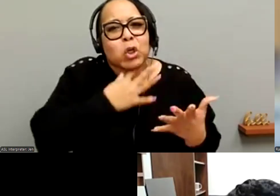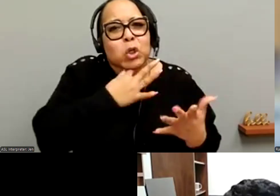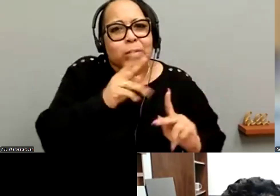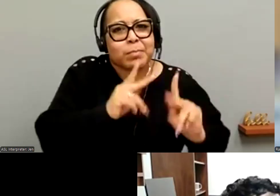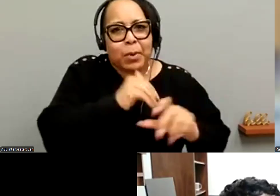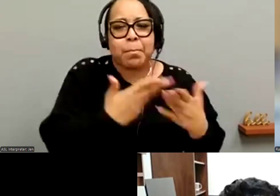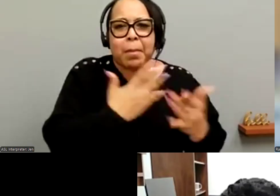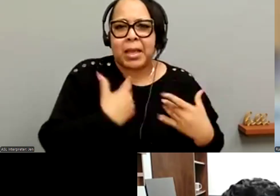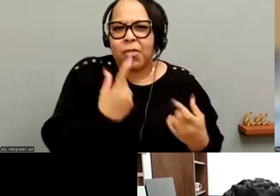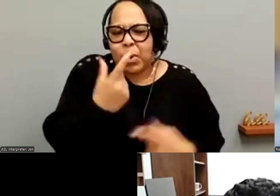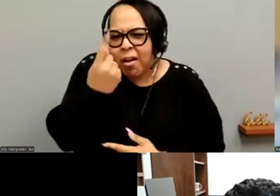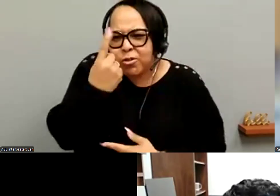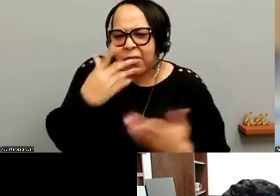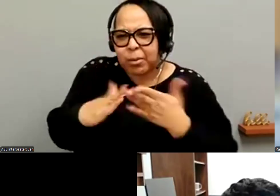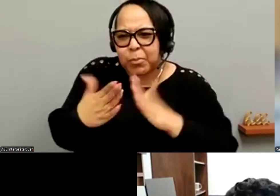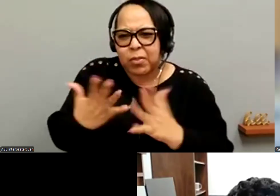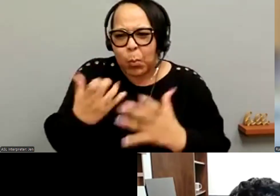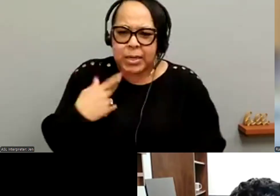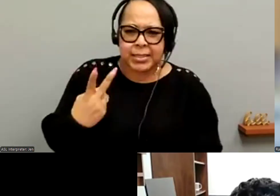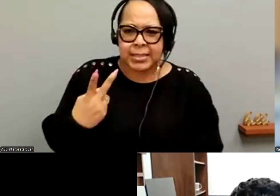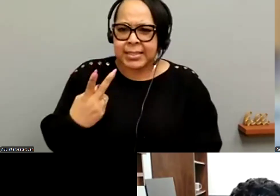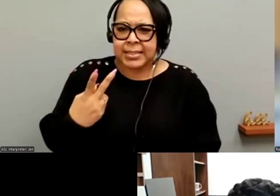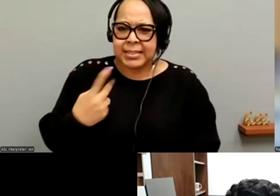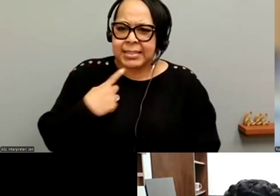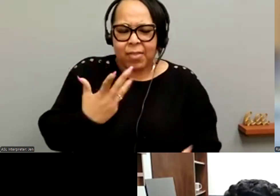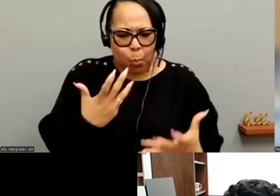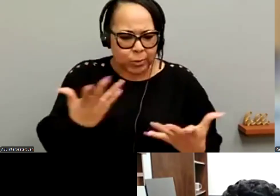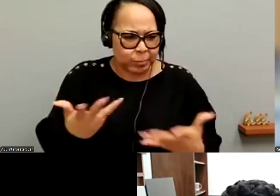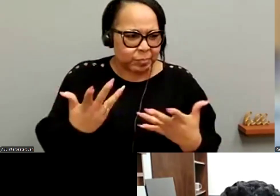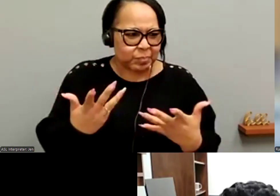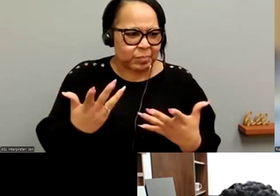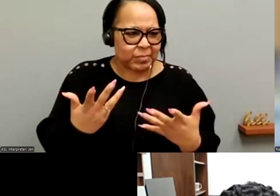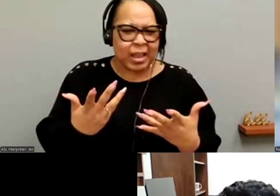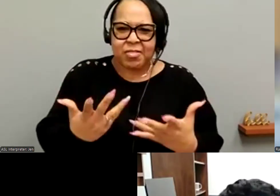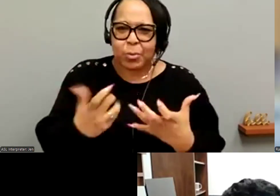13:13:59 who want to understand the 13:14:03 community, who want to explore